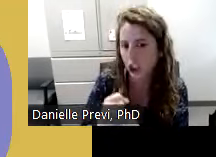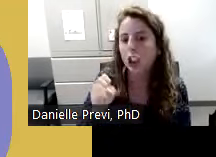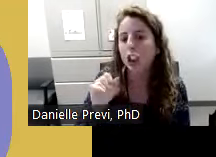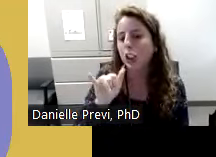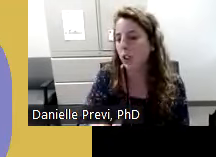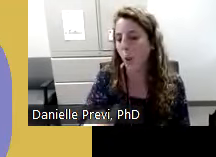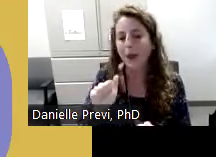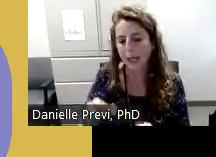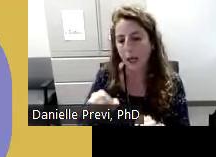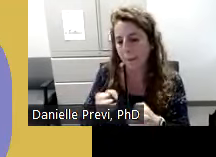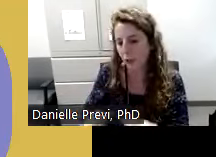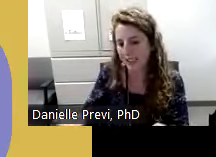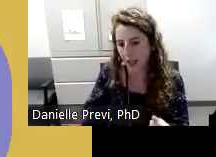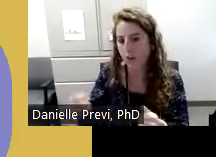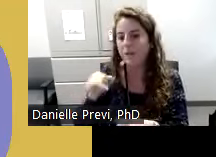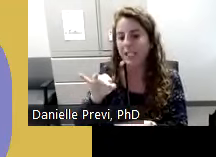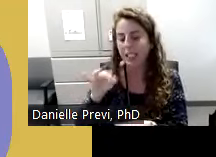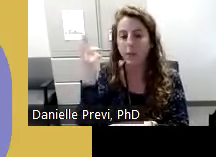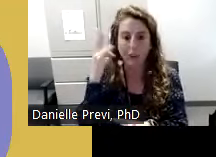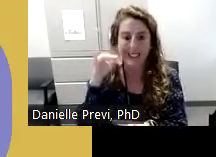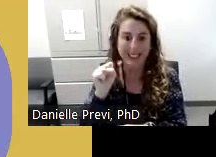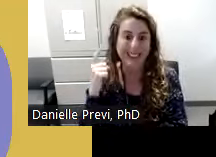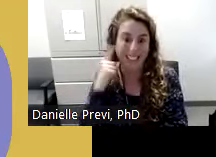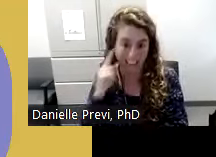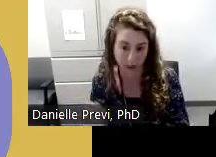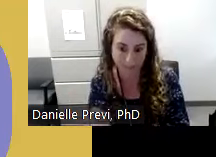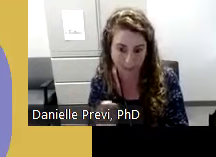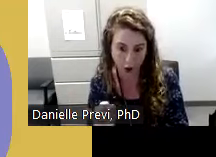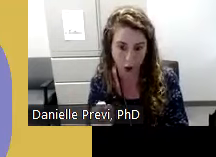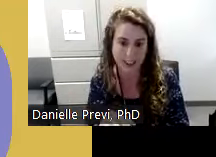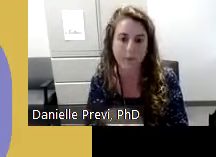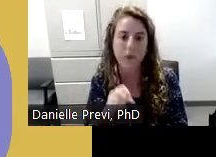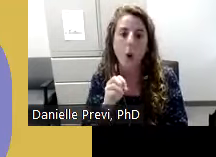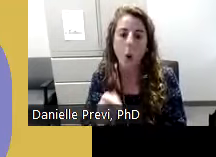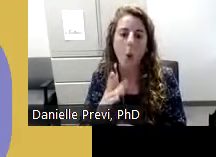which is more related to the ear structure and sometimes can be resolved if the reason is,